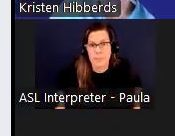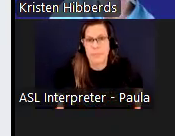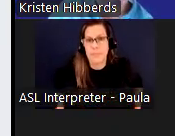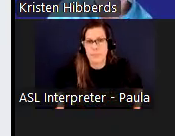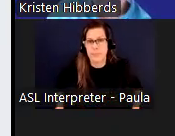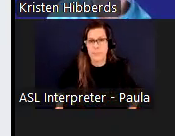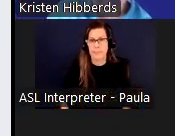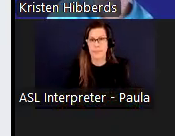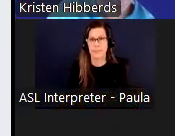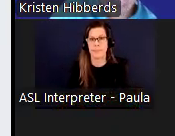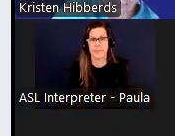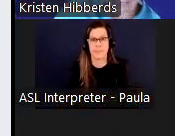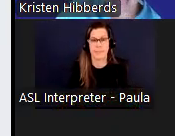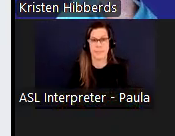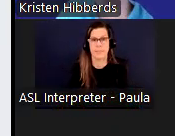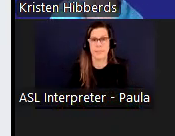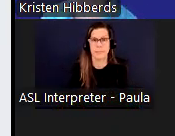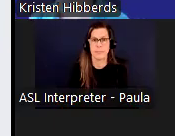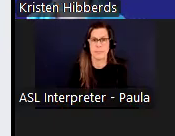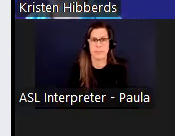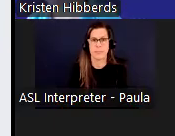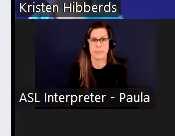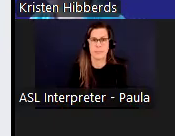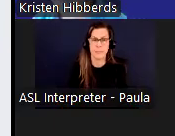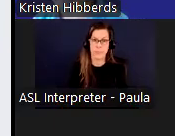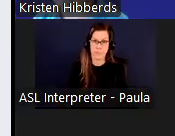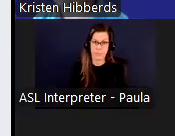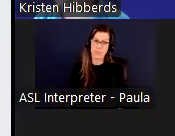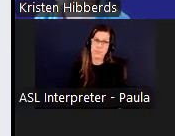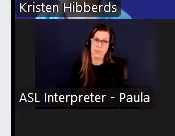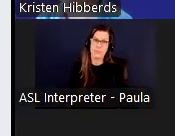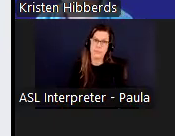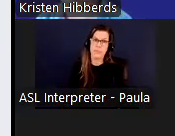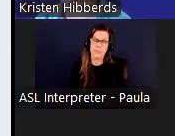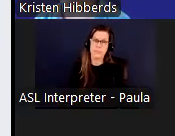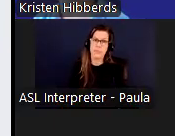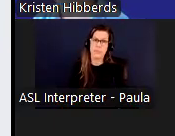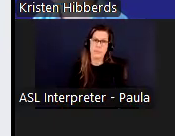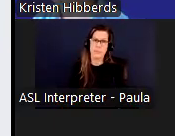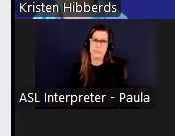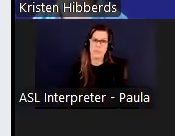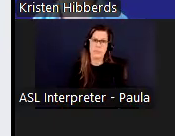at the top of my head, it, it, it does seem as though it would be